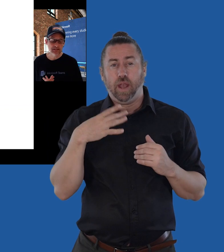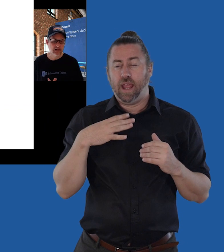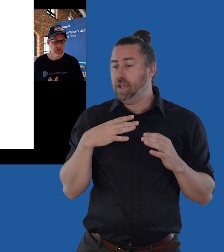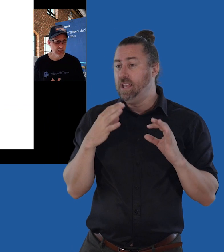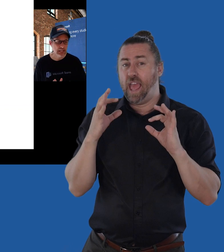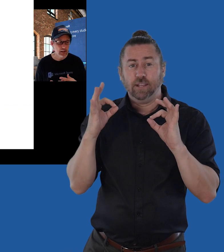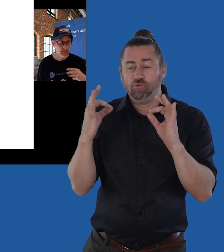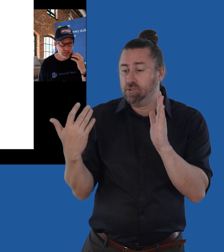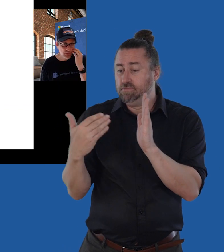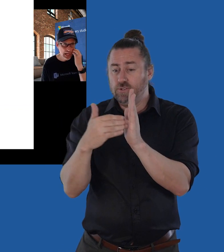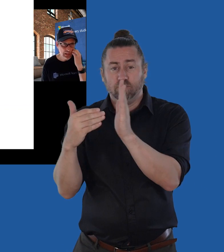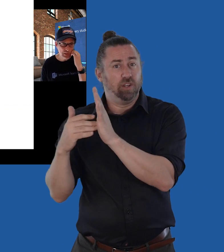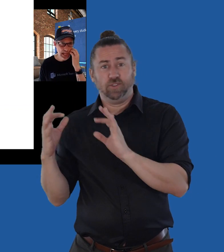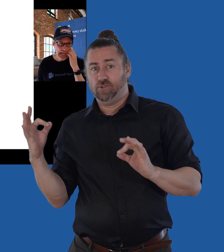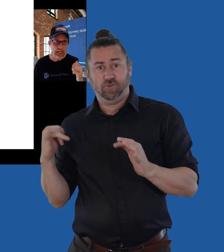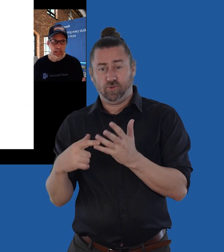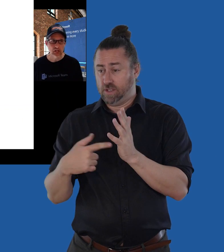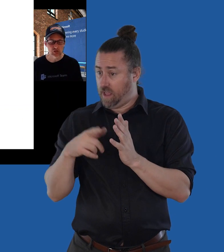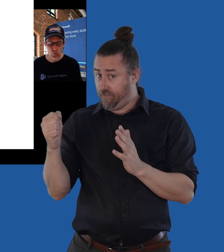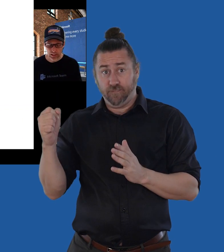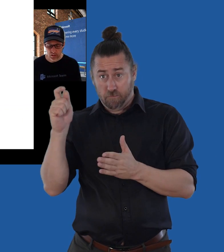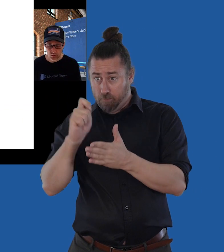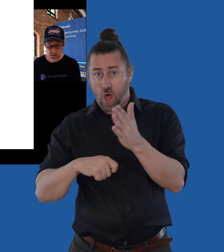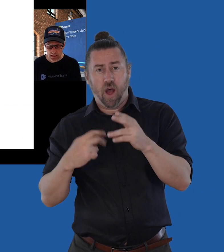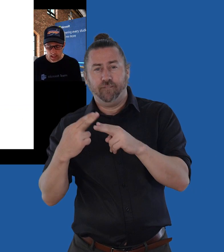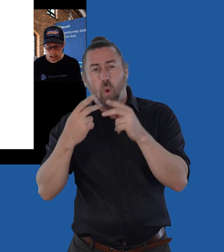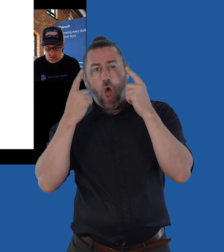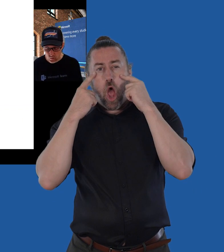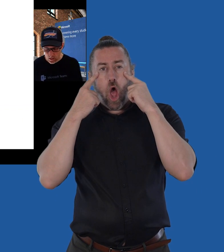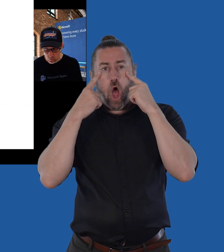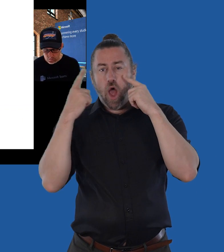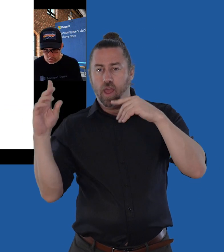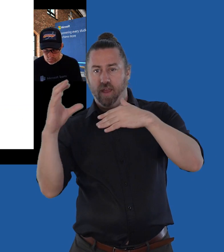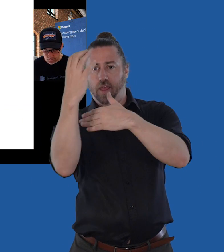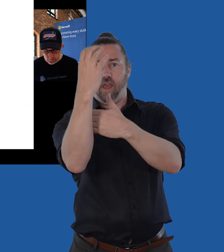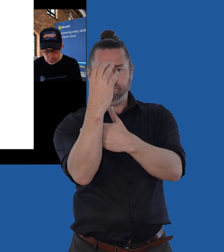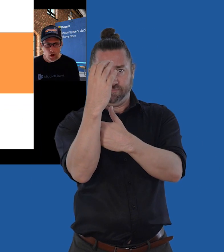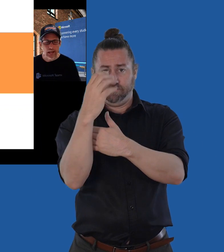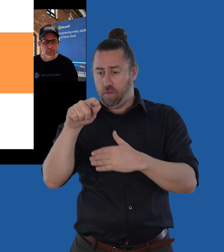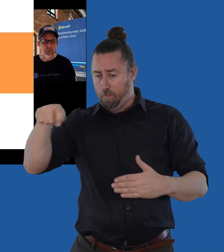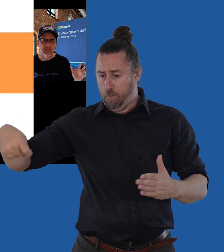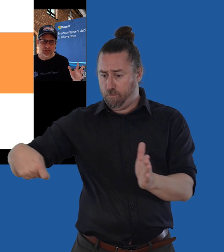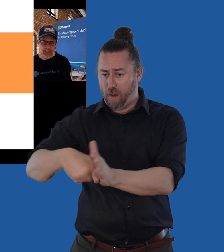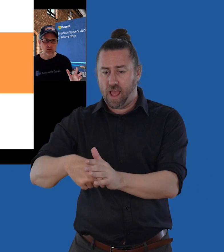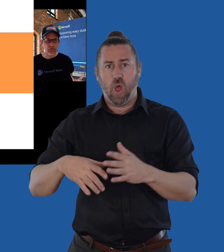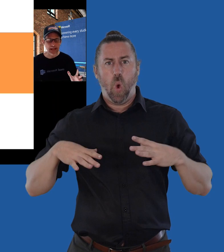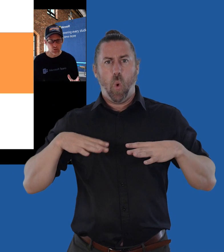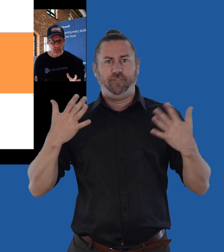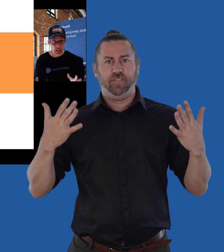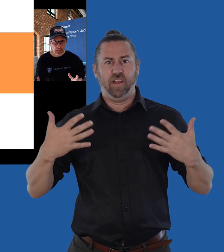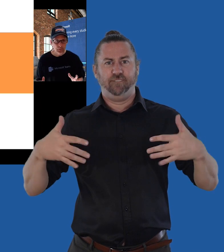it's actually just, Plug and Play into windows as well. OK, so that's what that looks like,